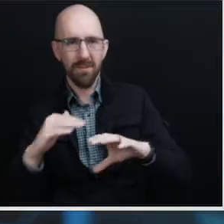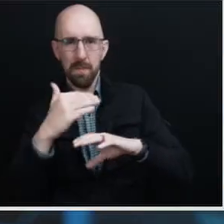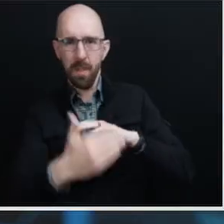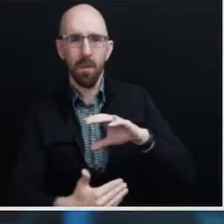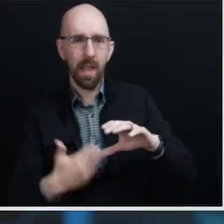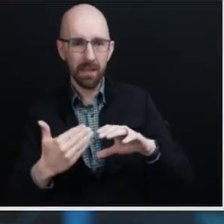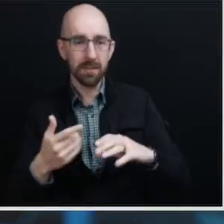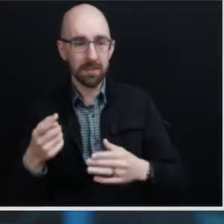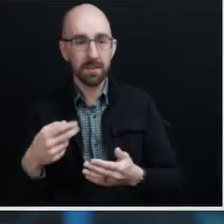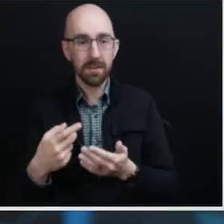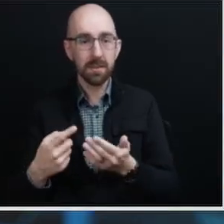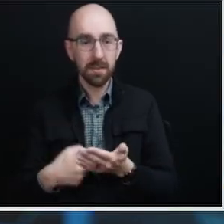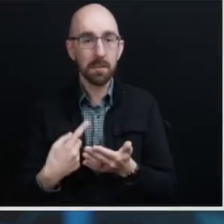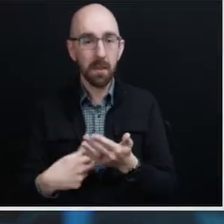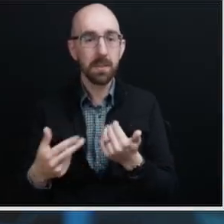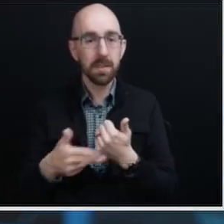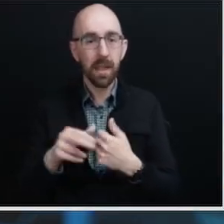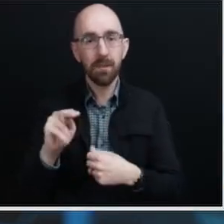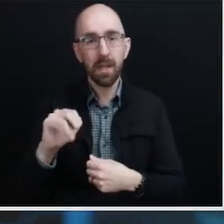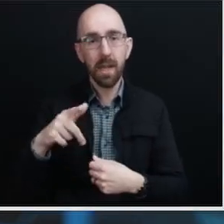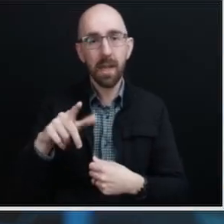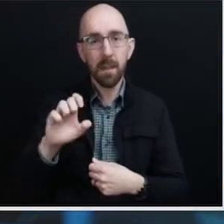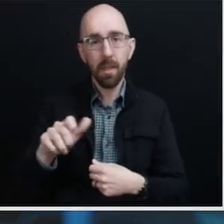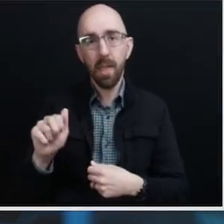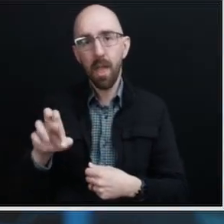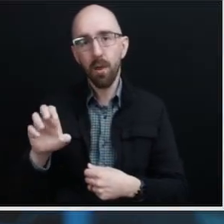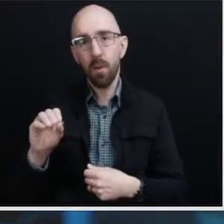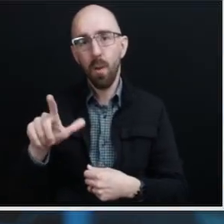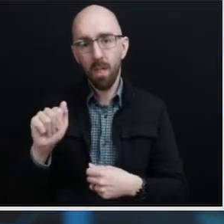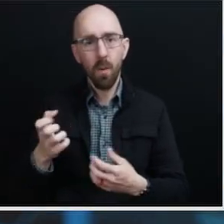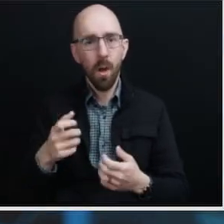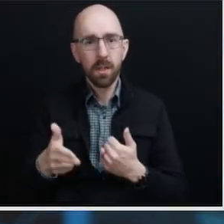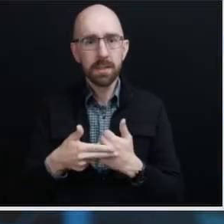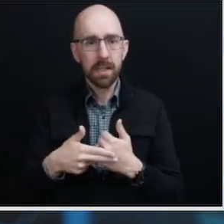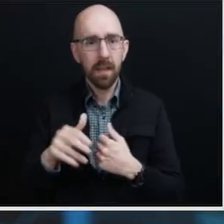do that frequently and then really start that reconstruction process. But that's the key element